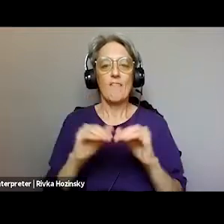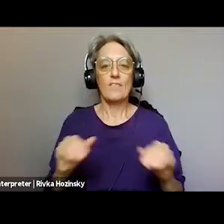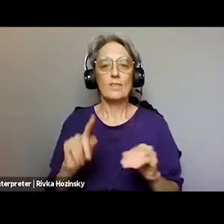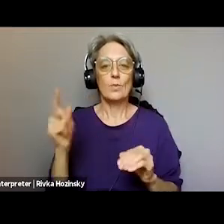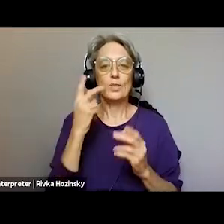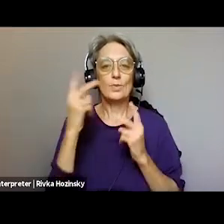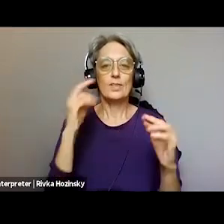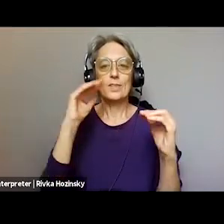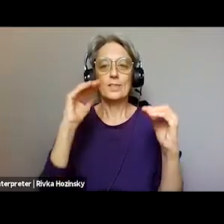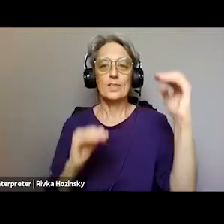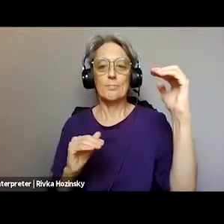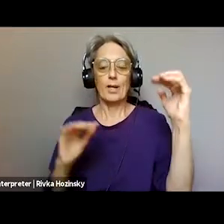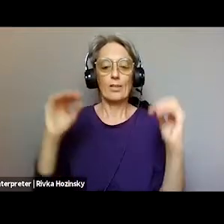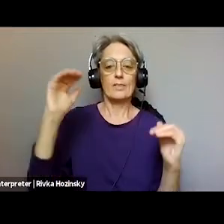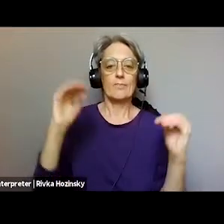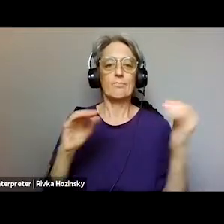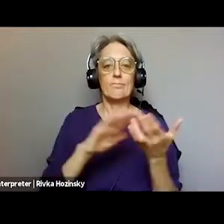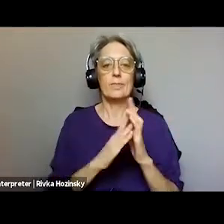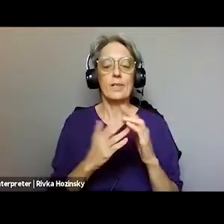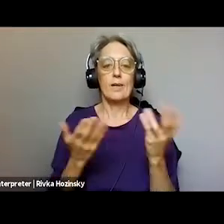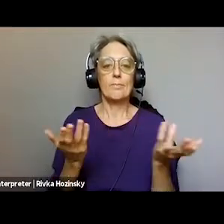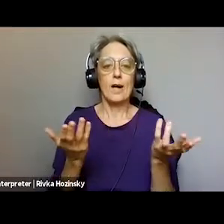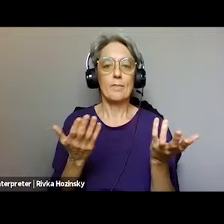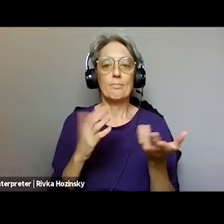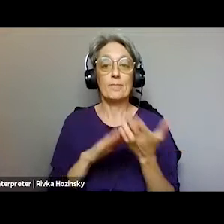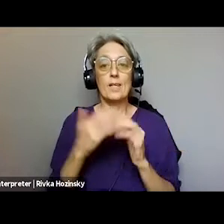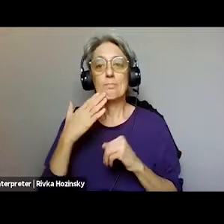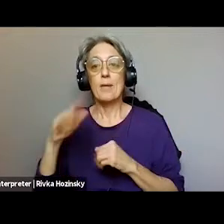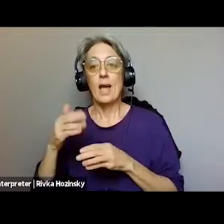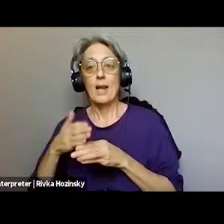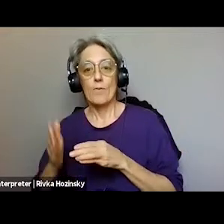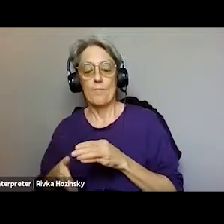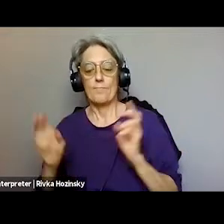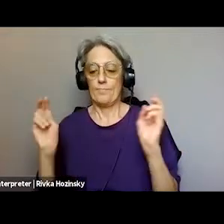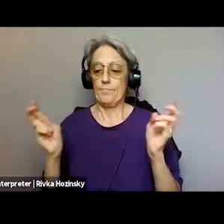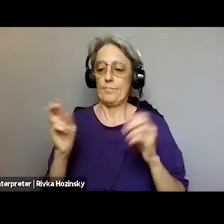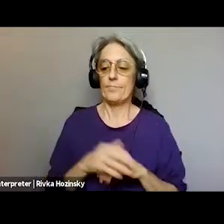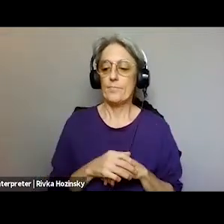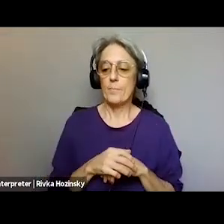become poor outcomes. So for instance in our fundamental determinants, we have societal